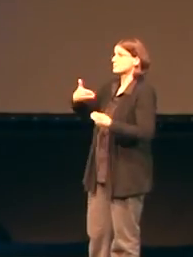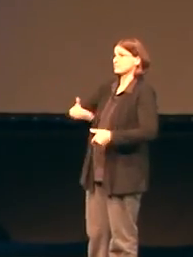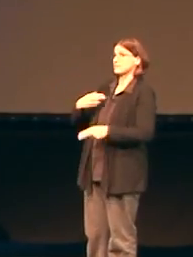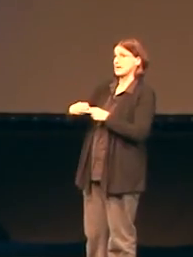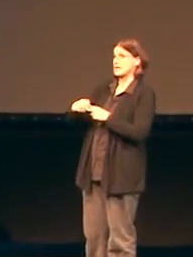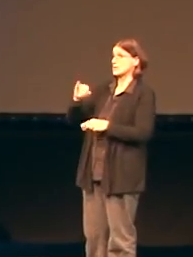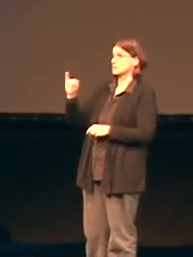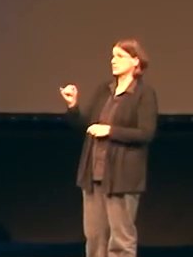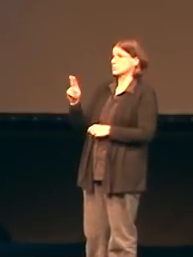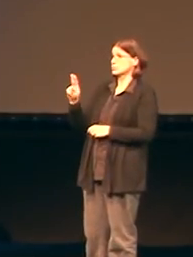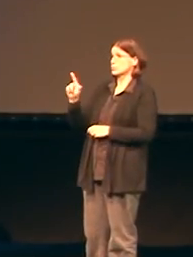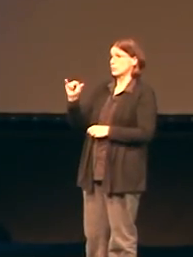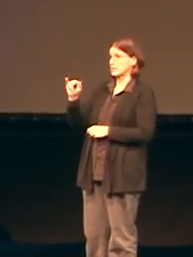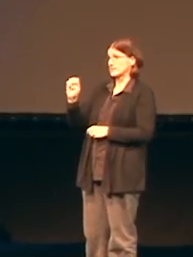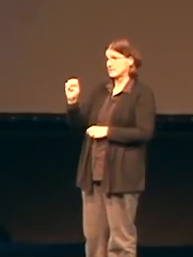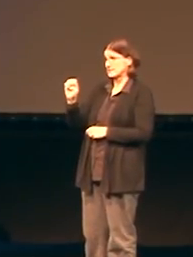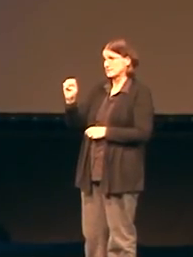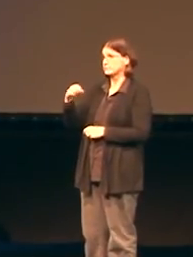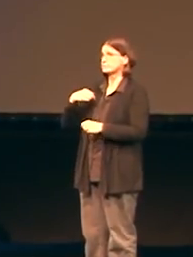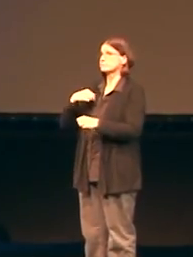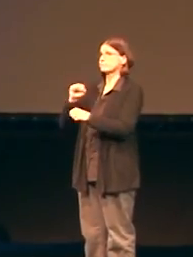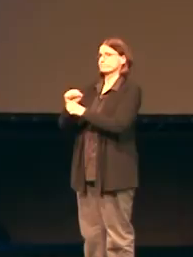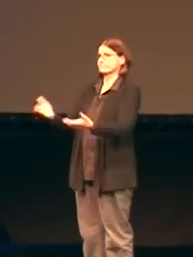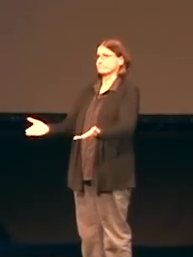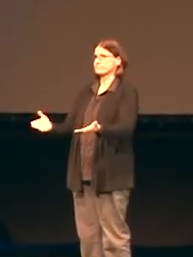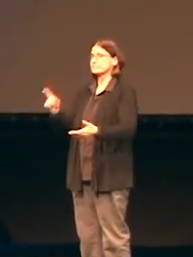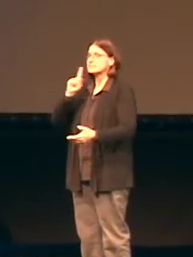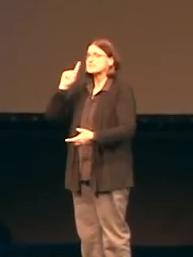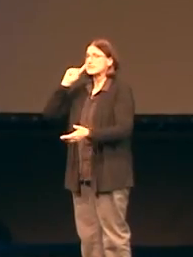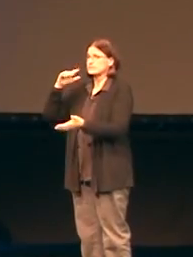am from Deaf services here at Bristol Community College. I wanted to thank you for